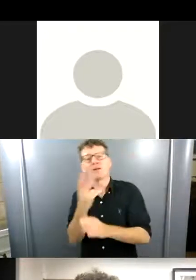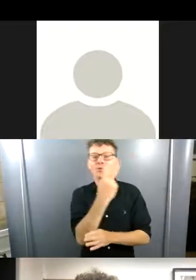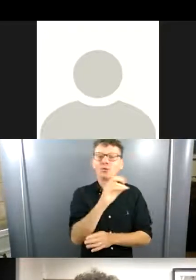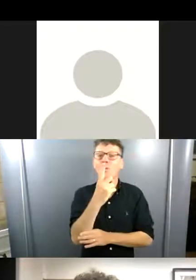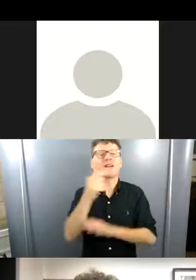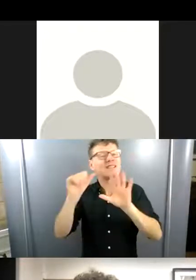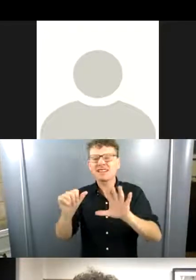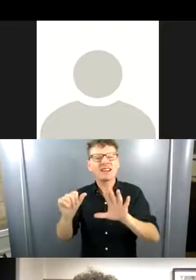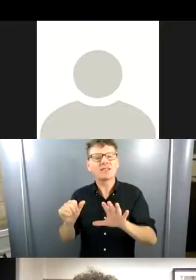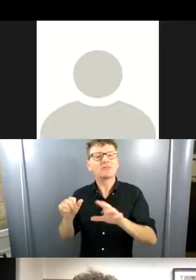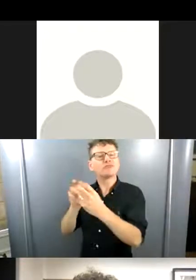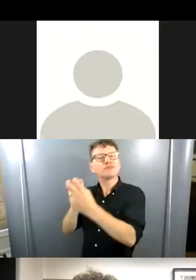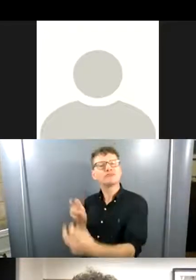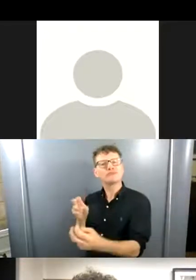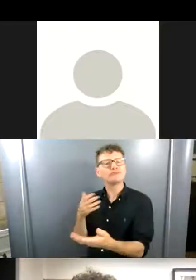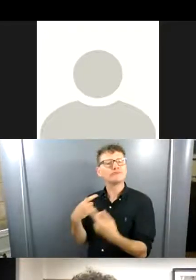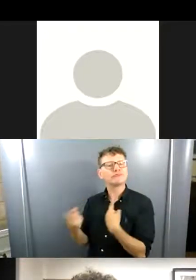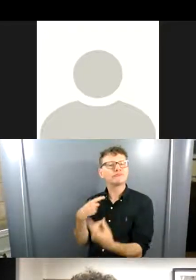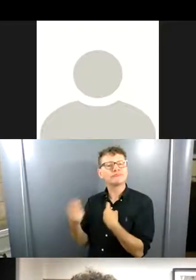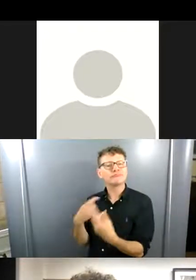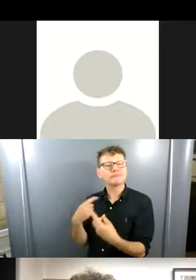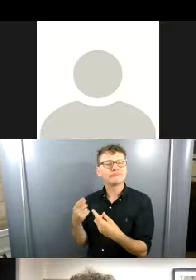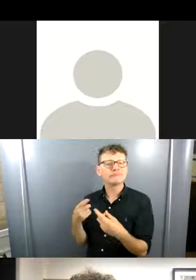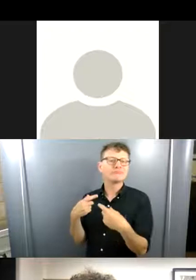so when Janet recorded the relaxed conversation with Nancy